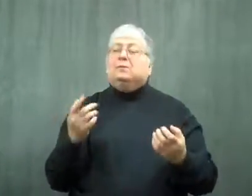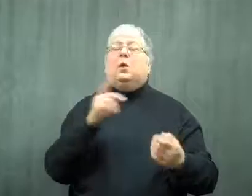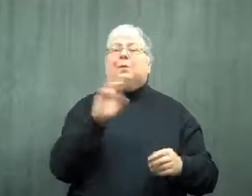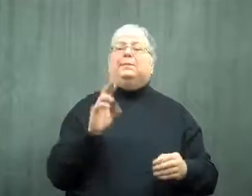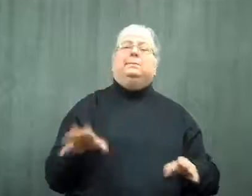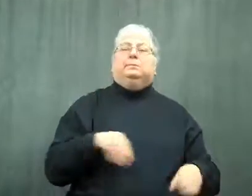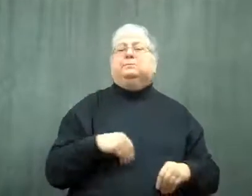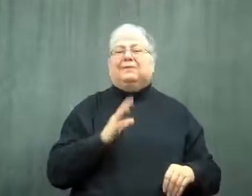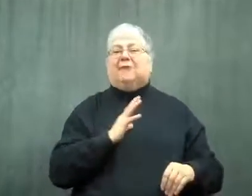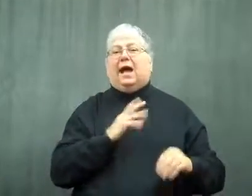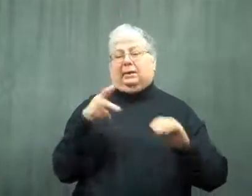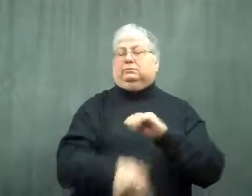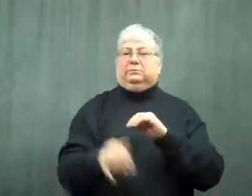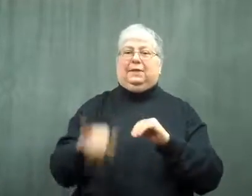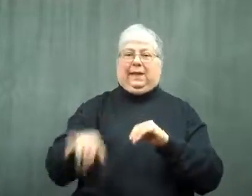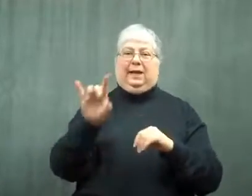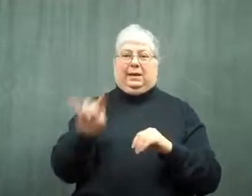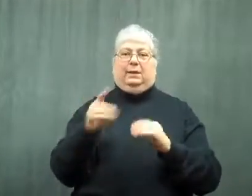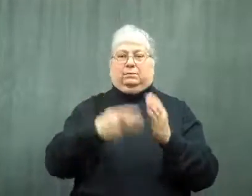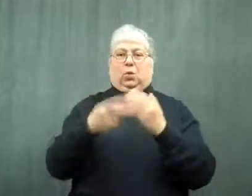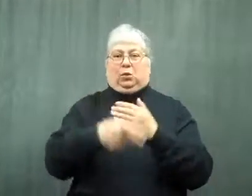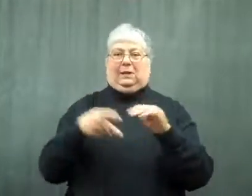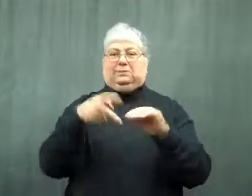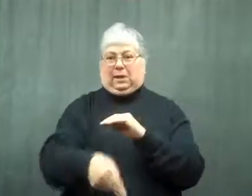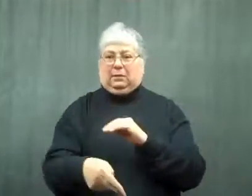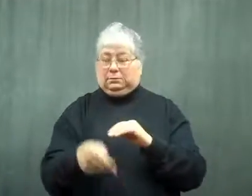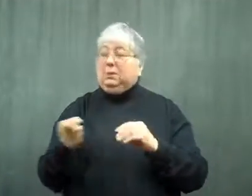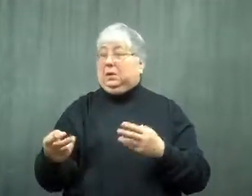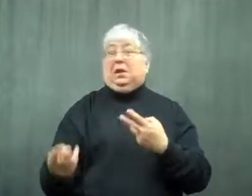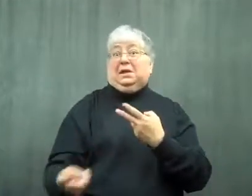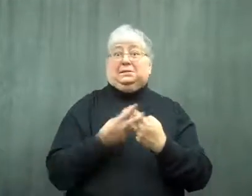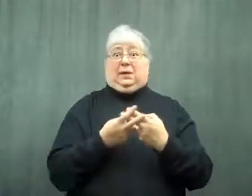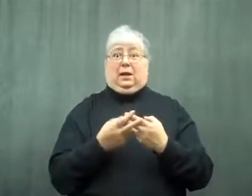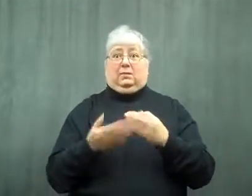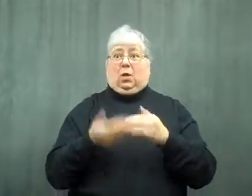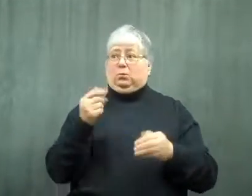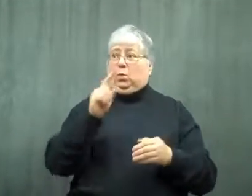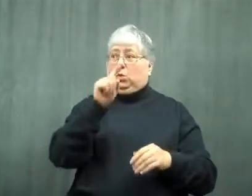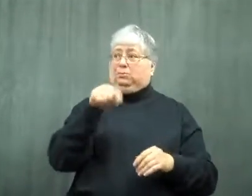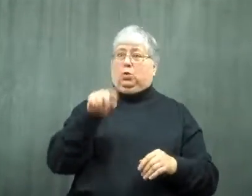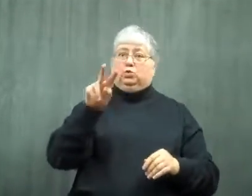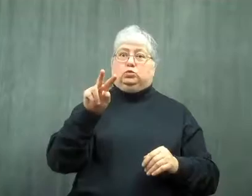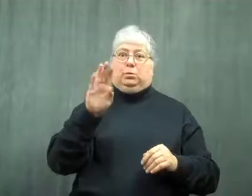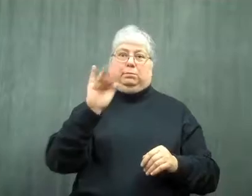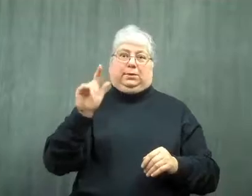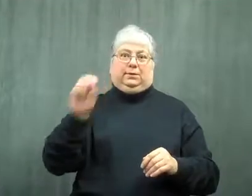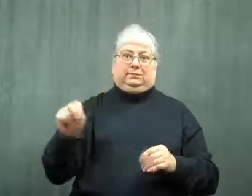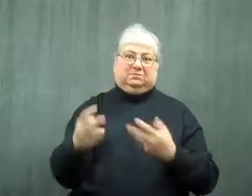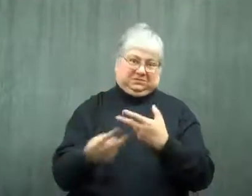The Republicans put those cuts into the bill. That saved almost $1.2 billion.